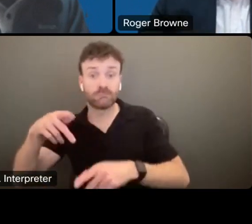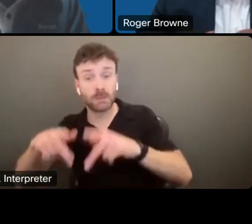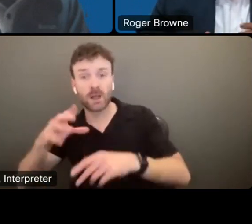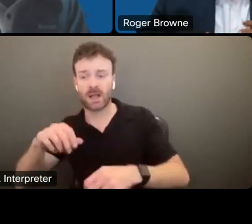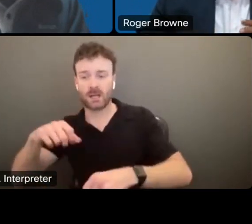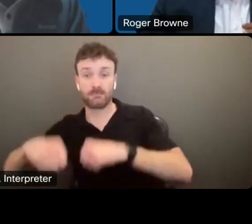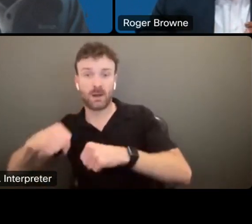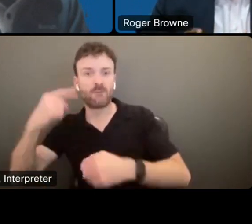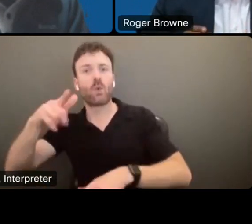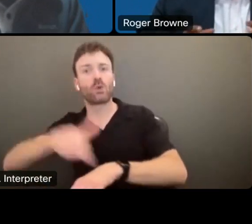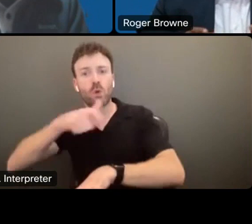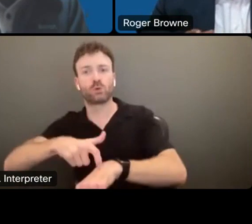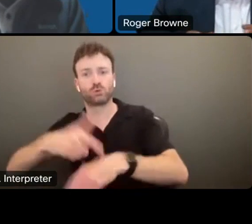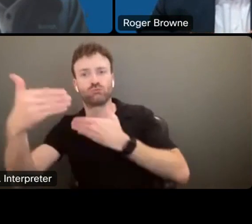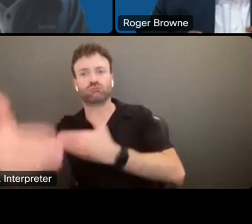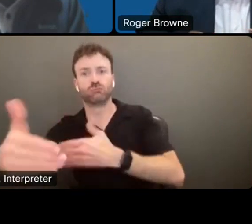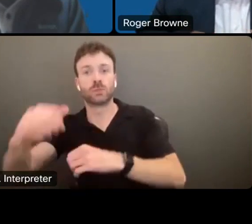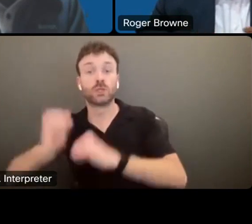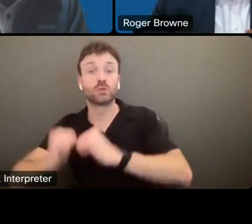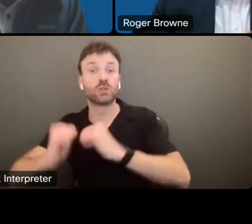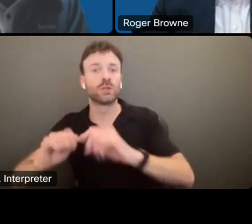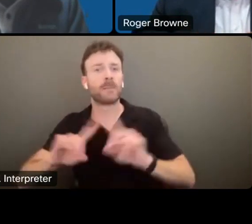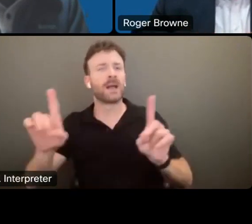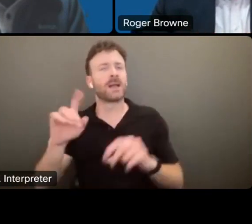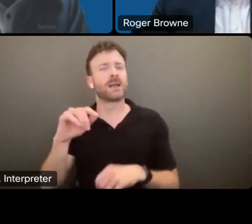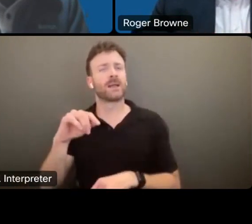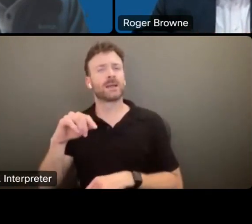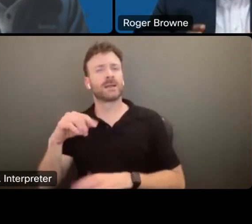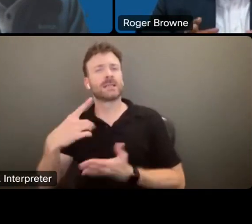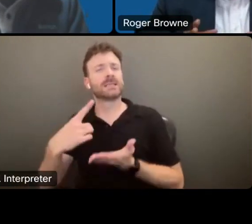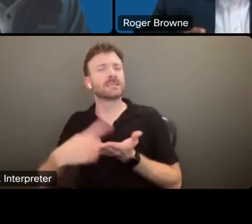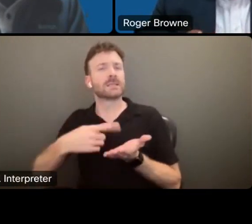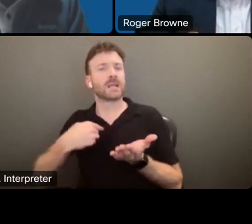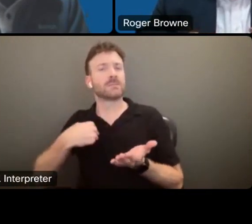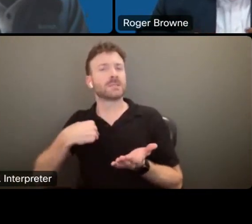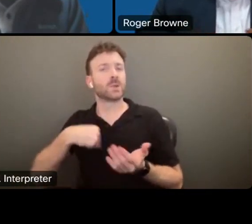But the sort of sentiment sometimes you hear is, well, we're only going to be there for a few days.